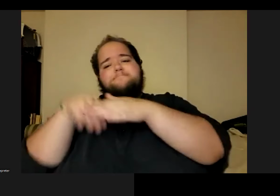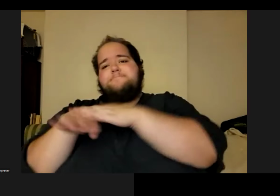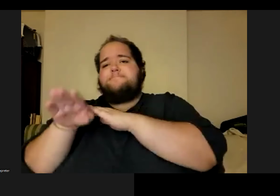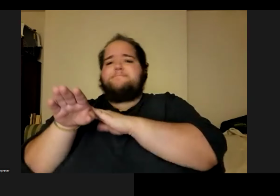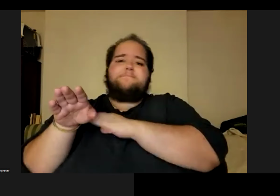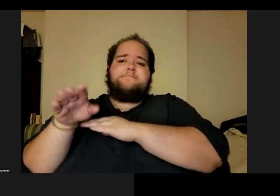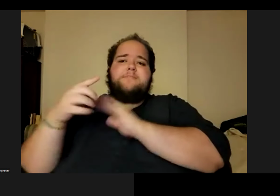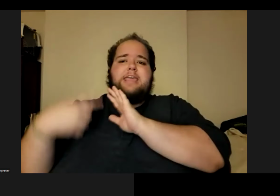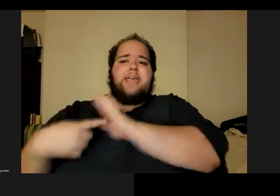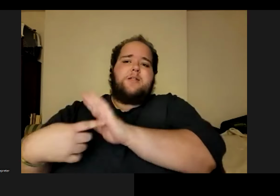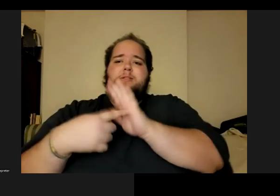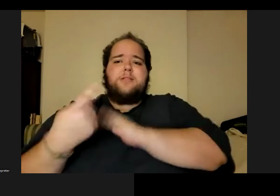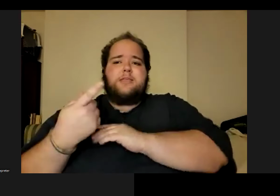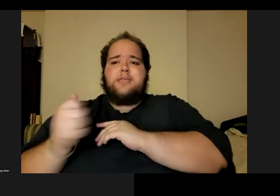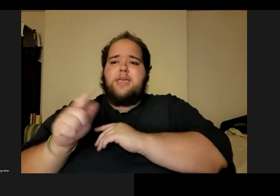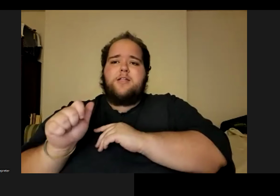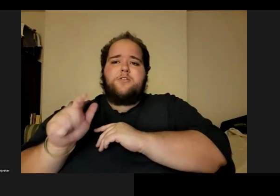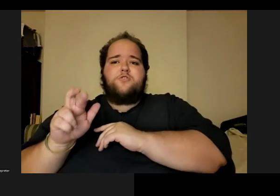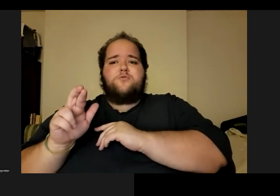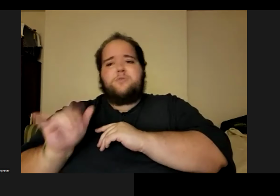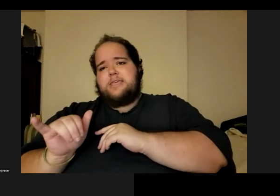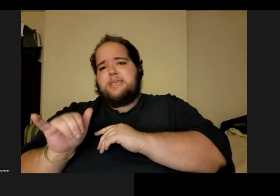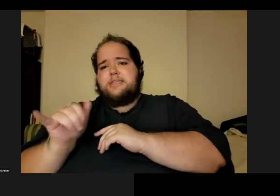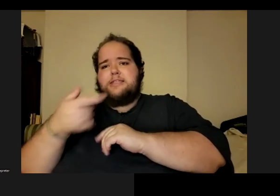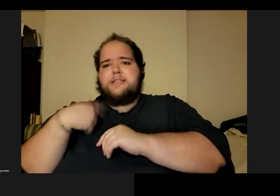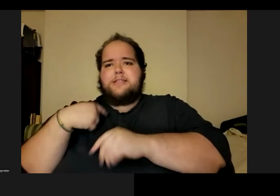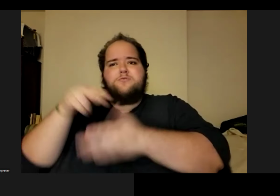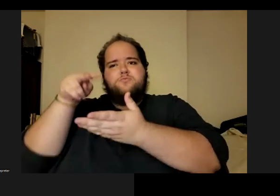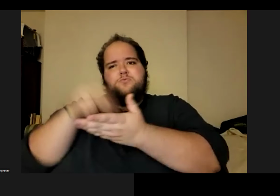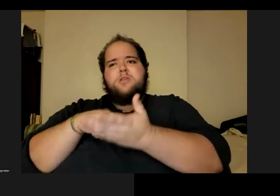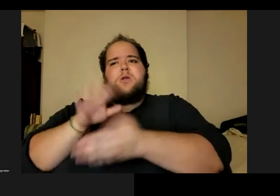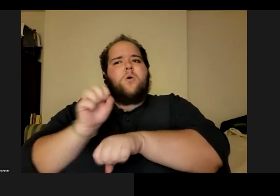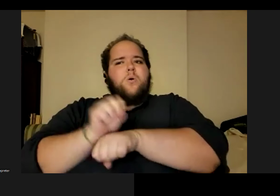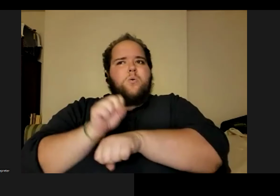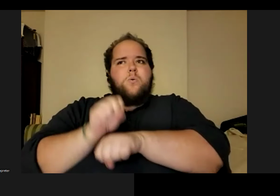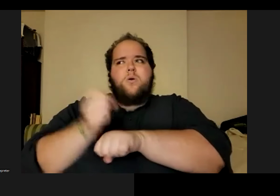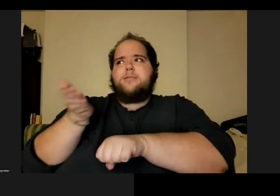And reading about you and your body of work that you have at the gallery and the pamphlet.